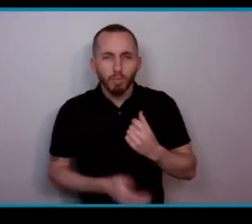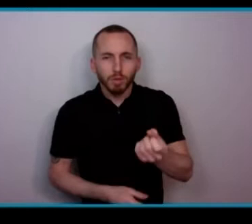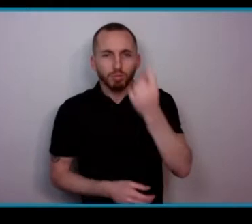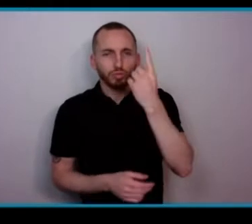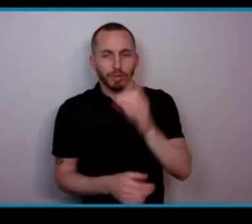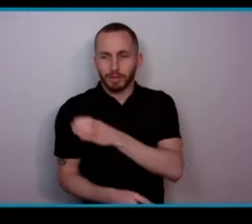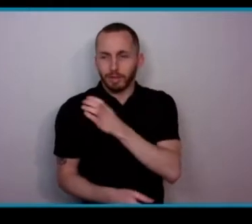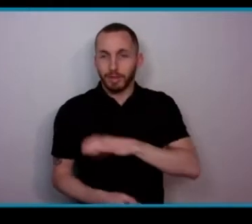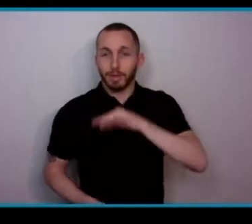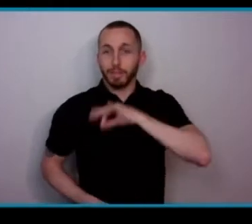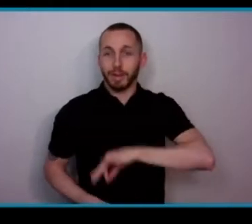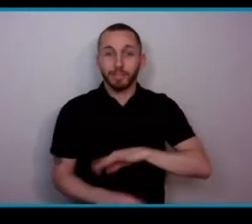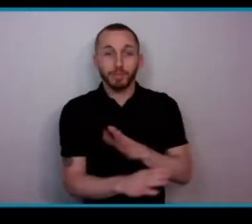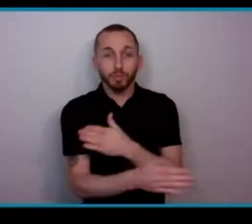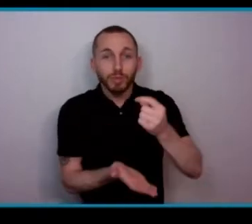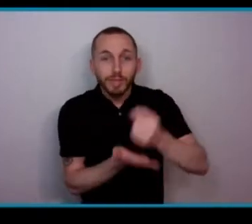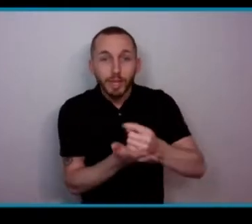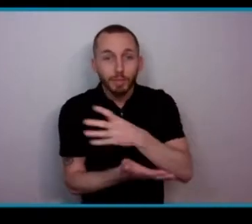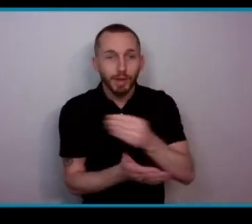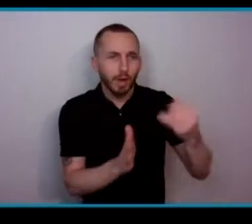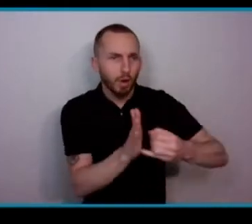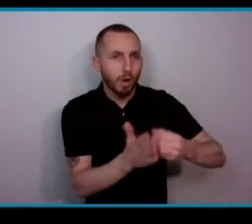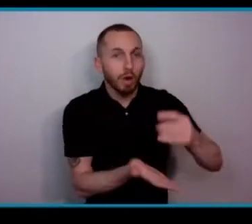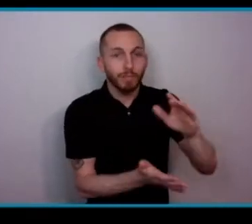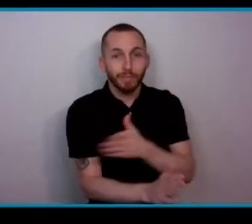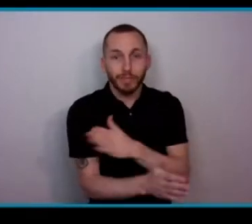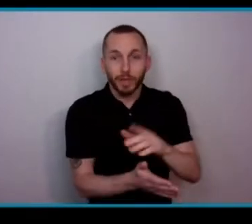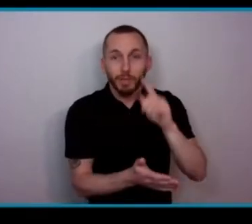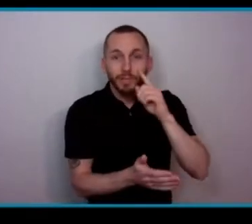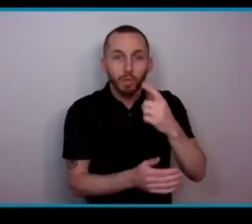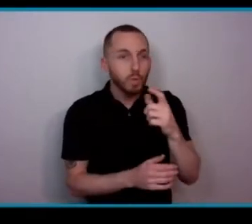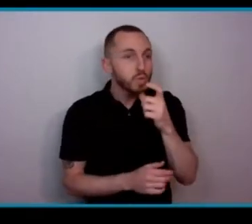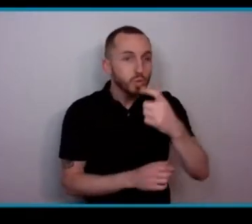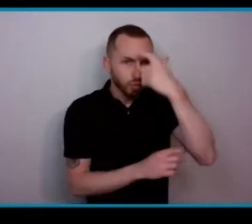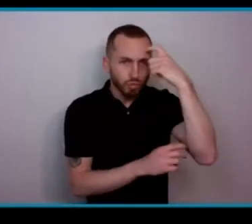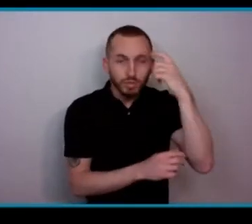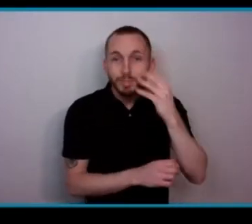therapy and art therapy for traumatized military personnel and veterans.